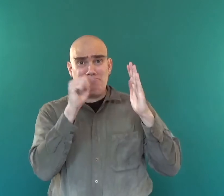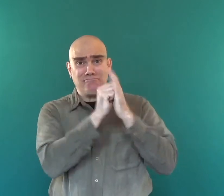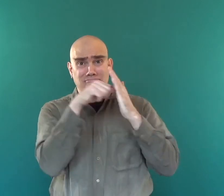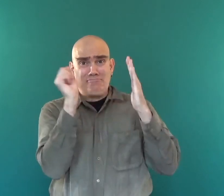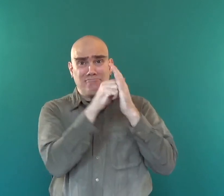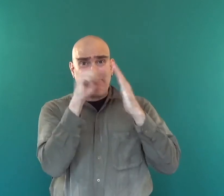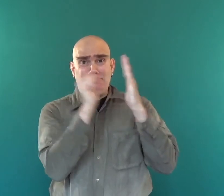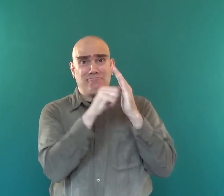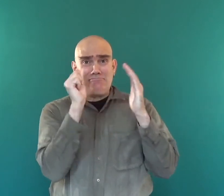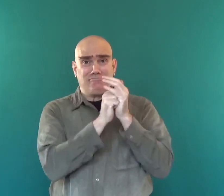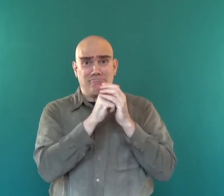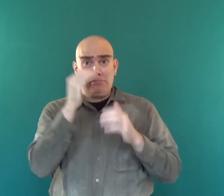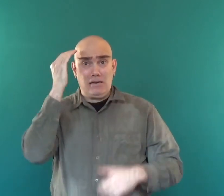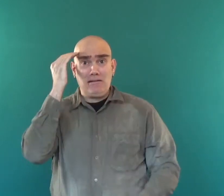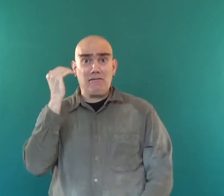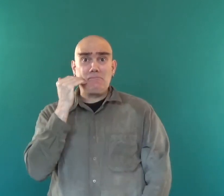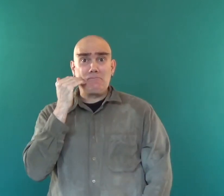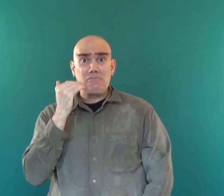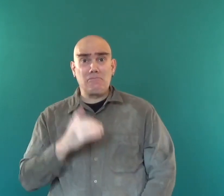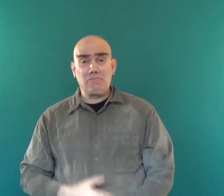against the wall?" asked Frog.